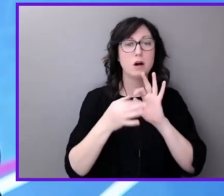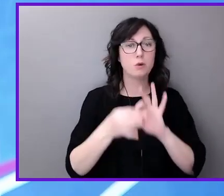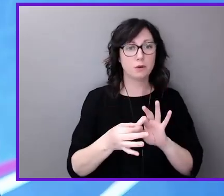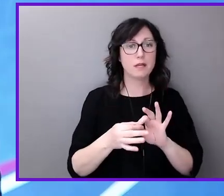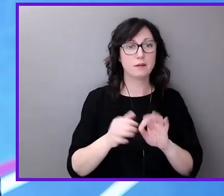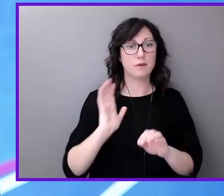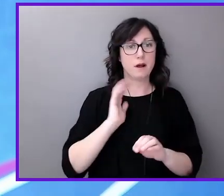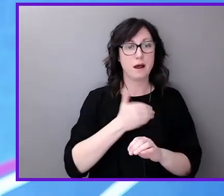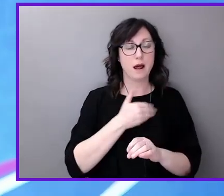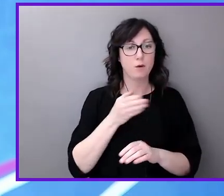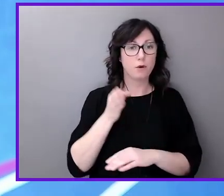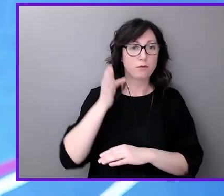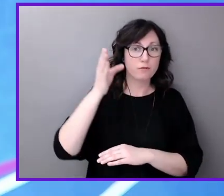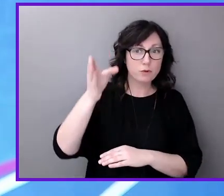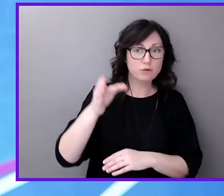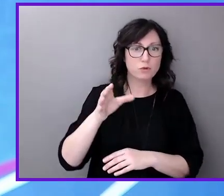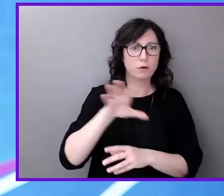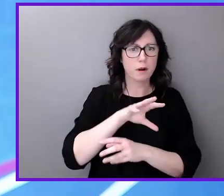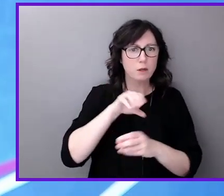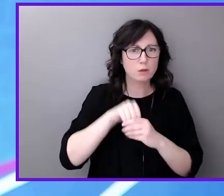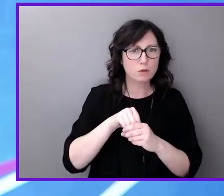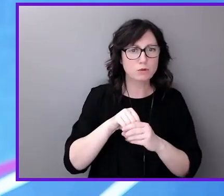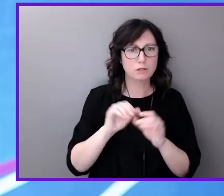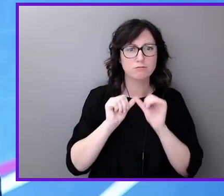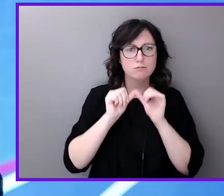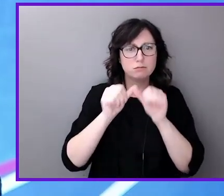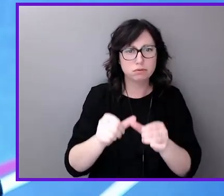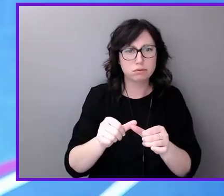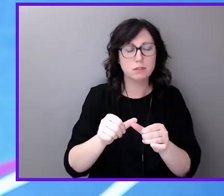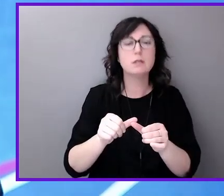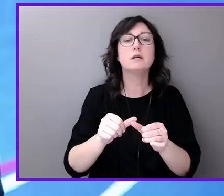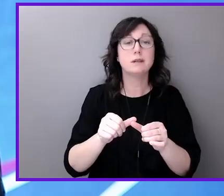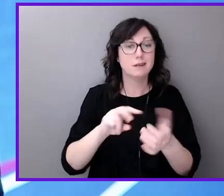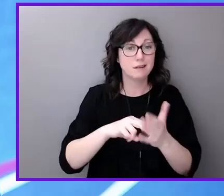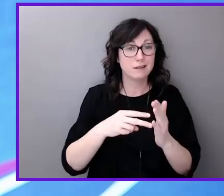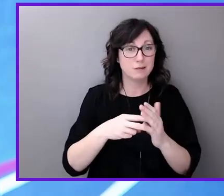inclusive and sustainable will greatly depend on the support and the contribution